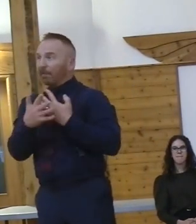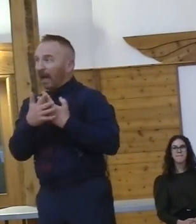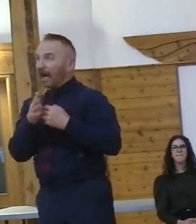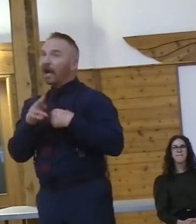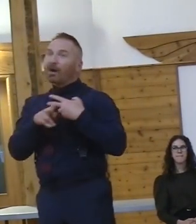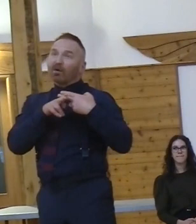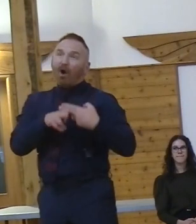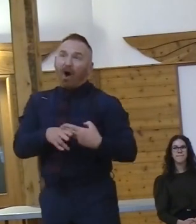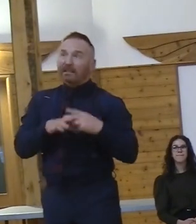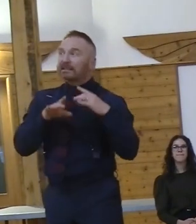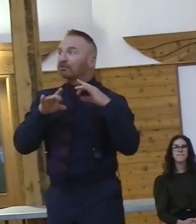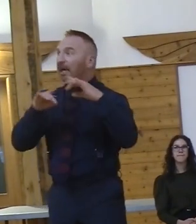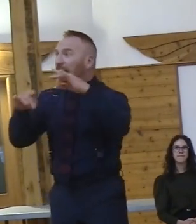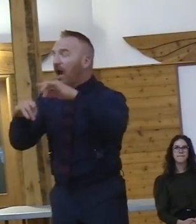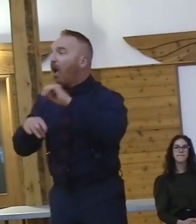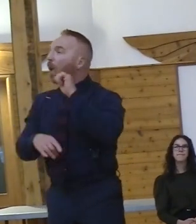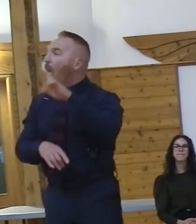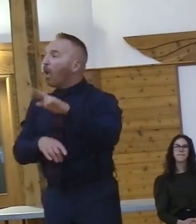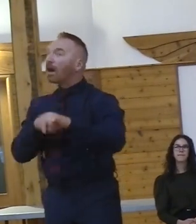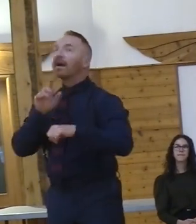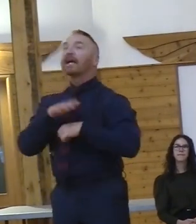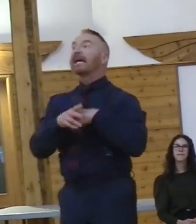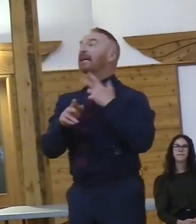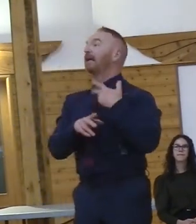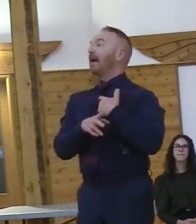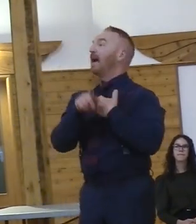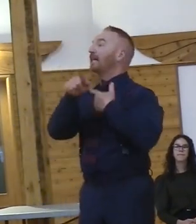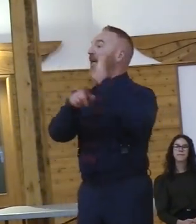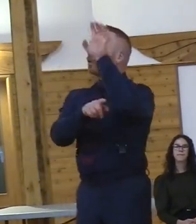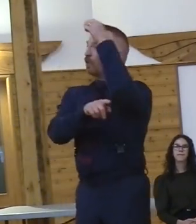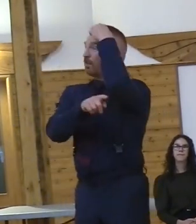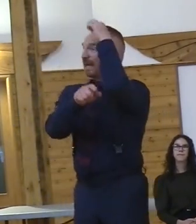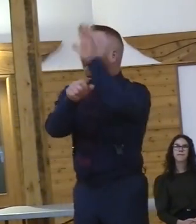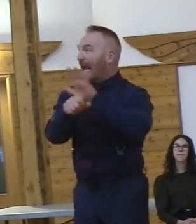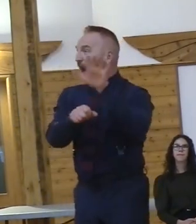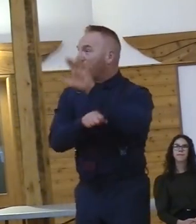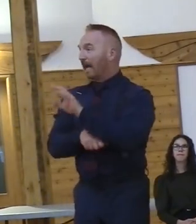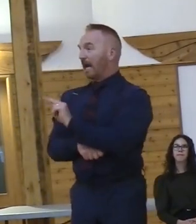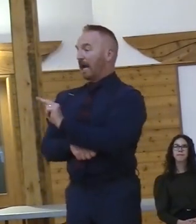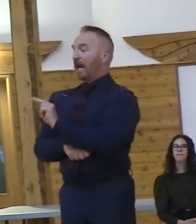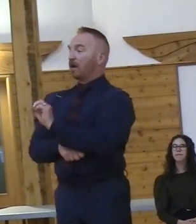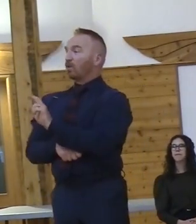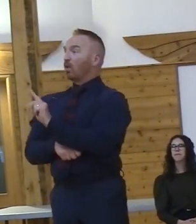fighting deforestation in the Nordic regions or Maasai relatives fighting to keep their